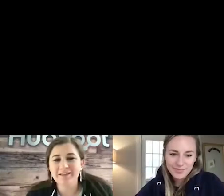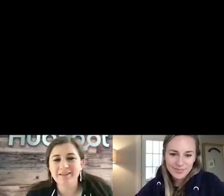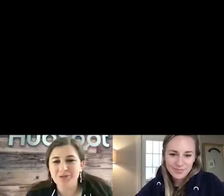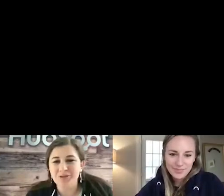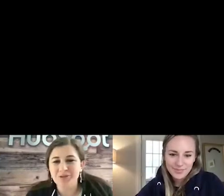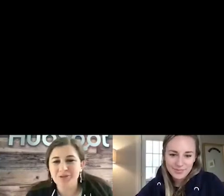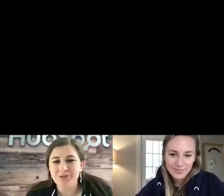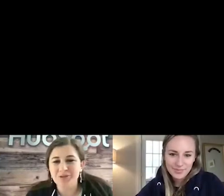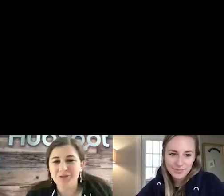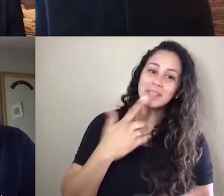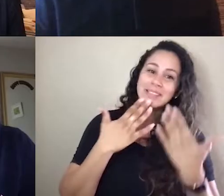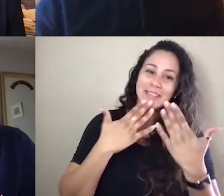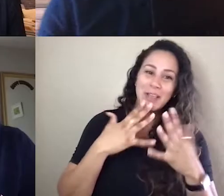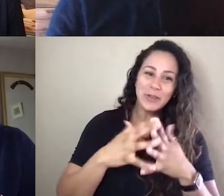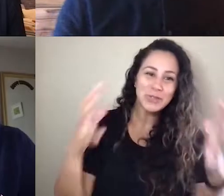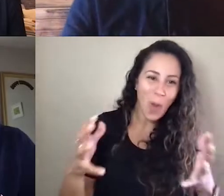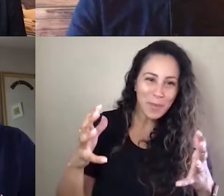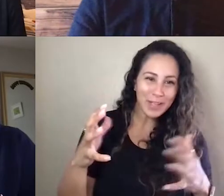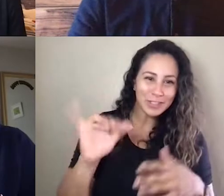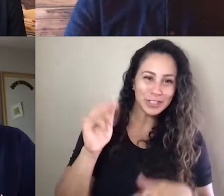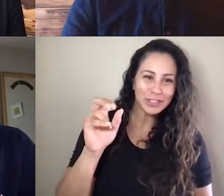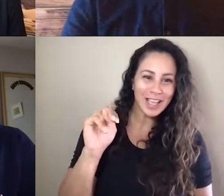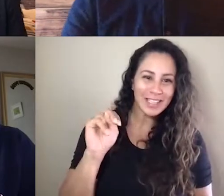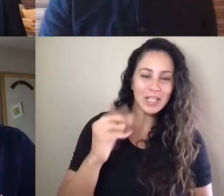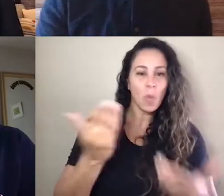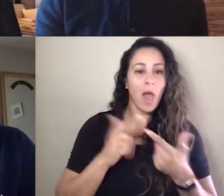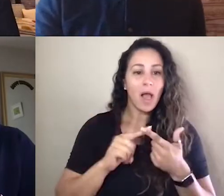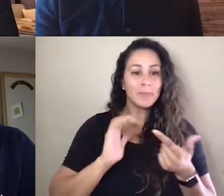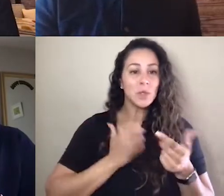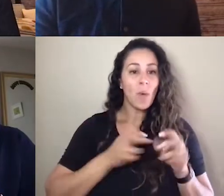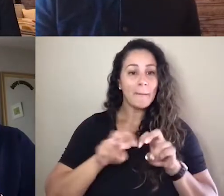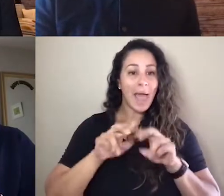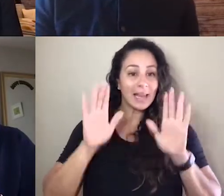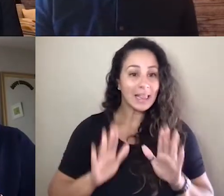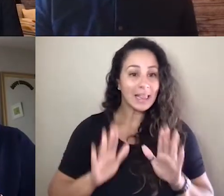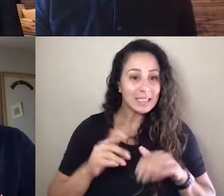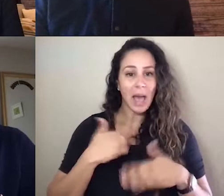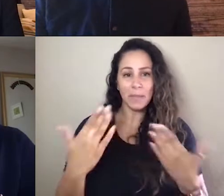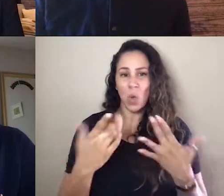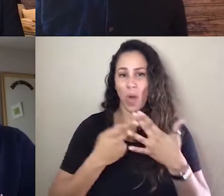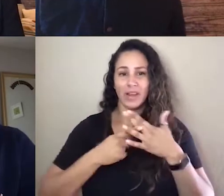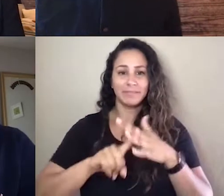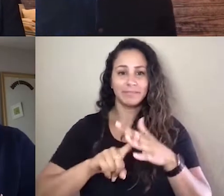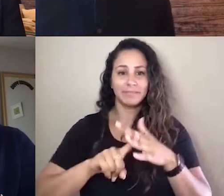SO I'M JUST GOING TO KICK US OFF AND START ASKING QUESTIONS FROM THE AUDIENCE.